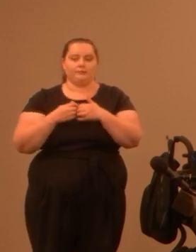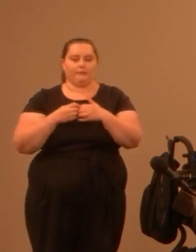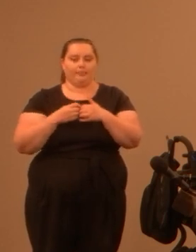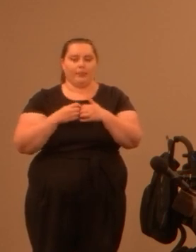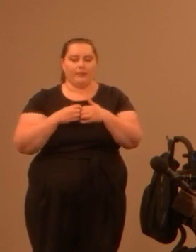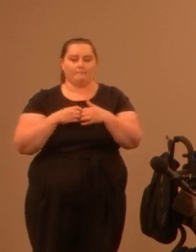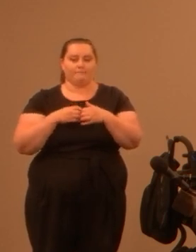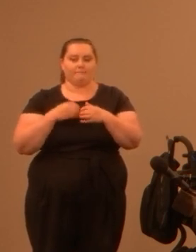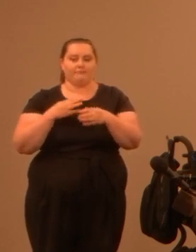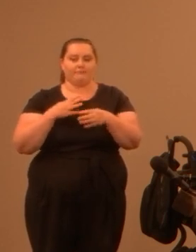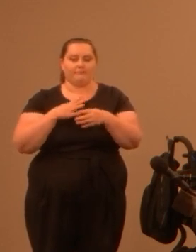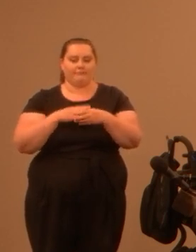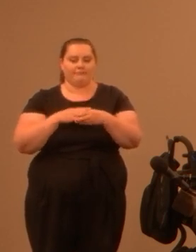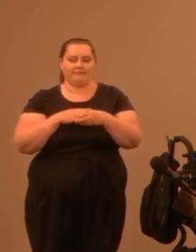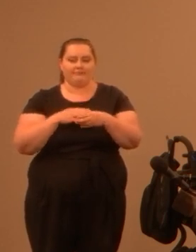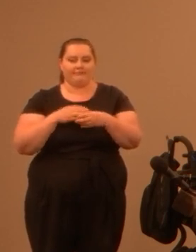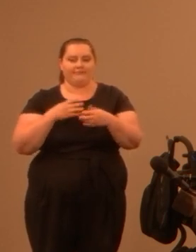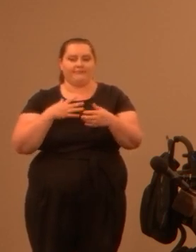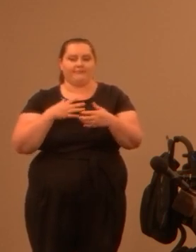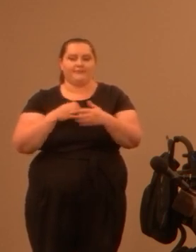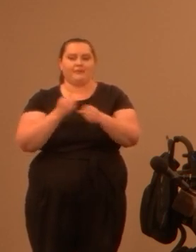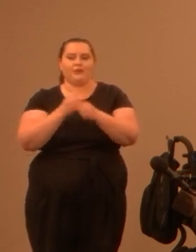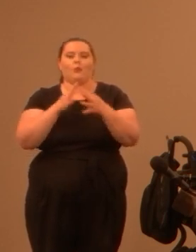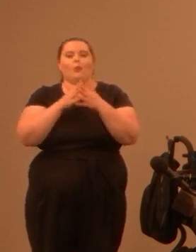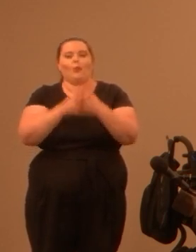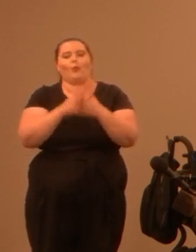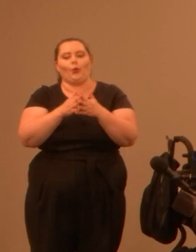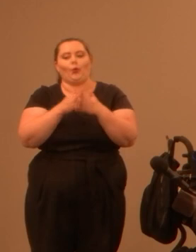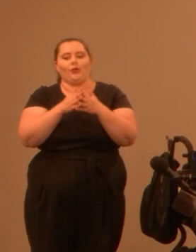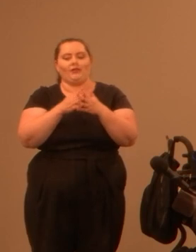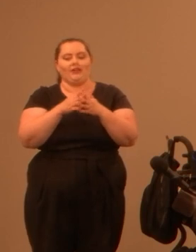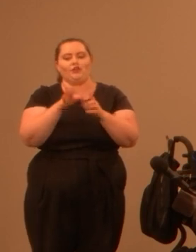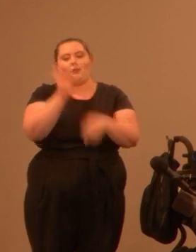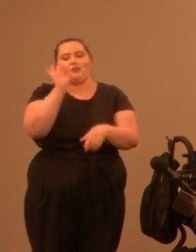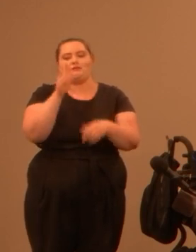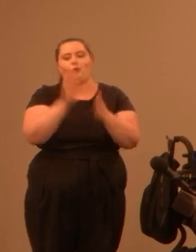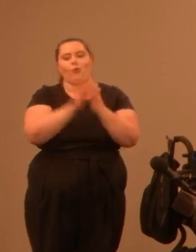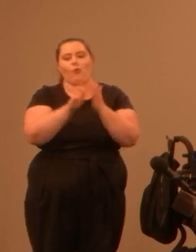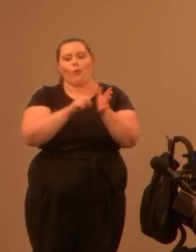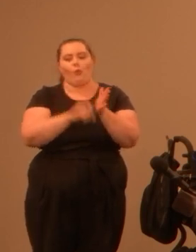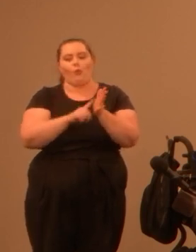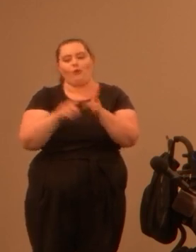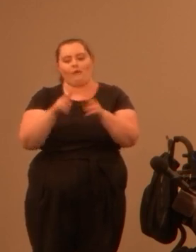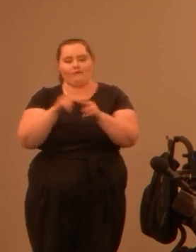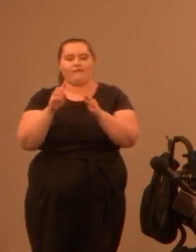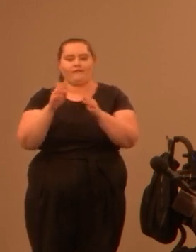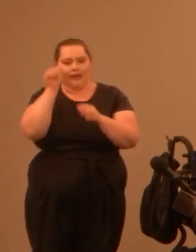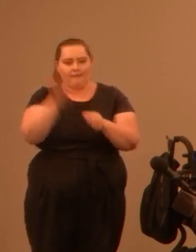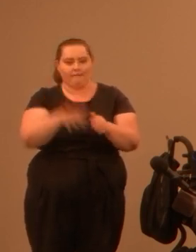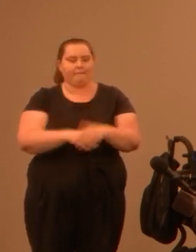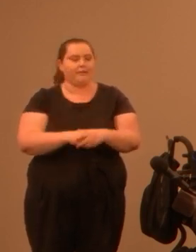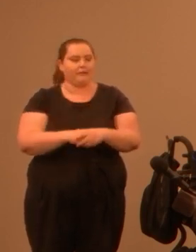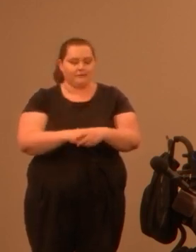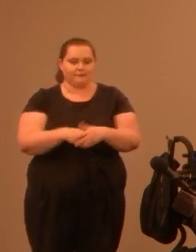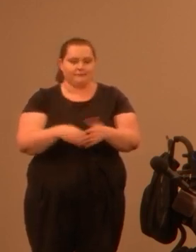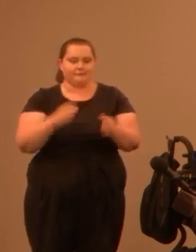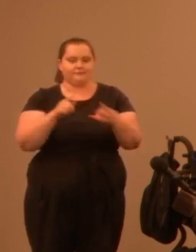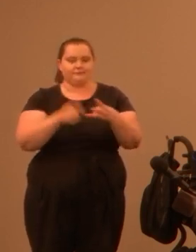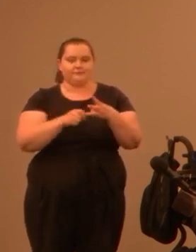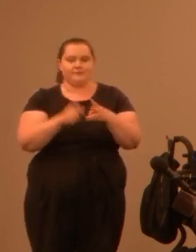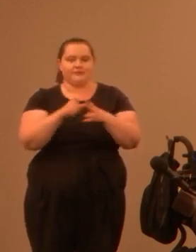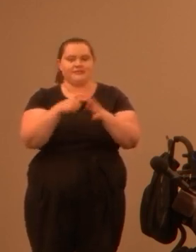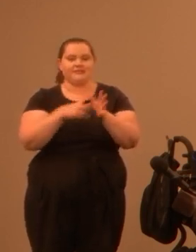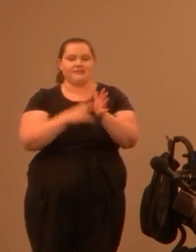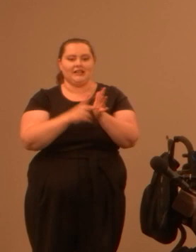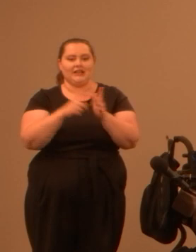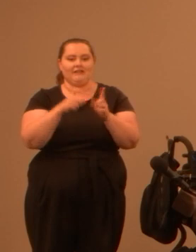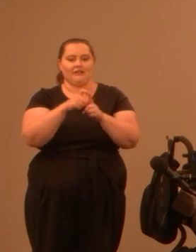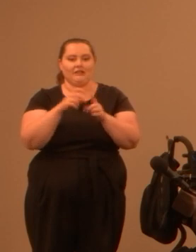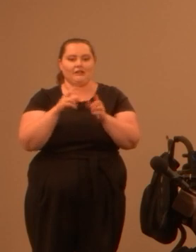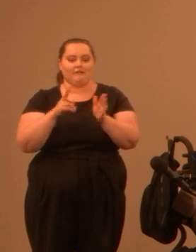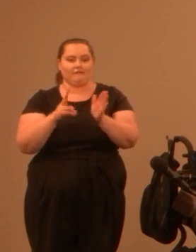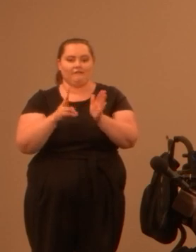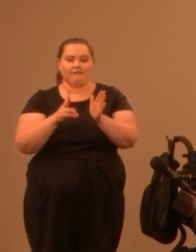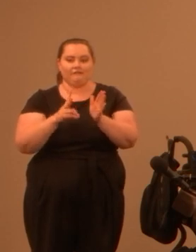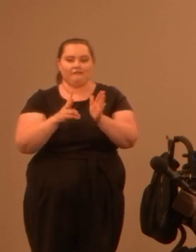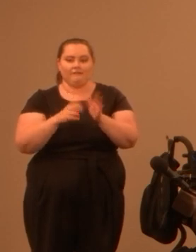a worthy nominee to the Hall of Fame. David Vosnacos. David Vosnacos,